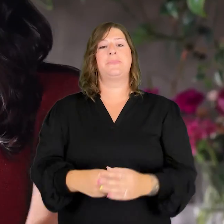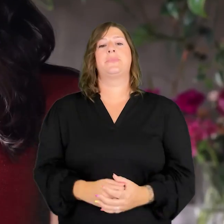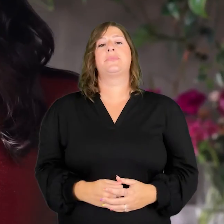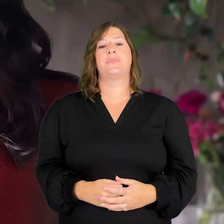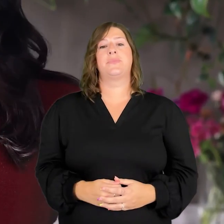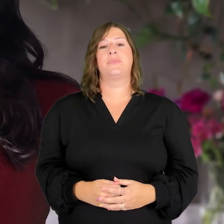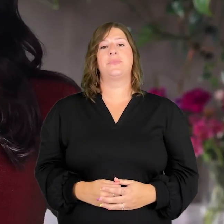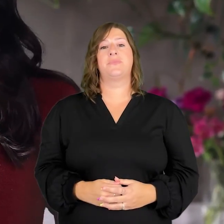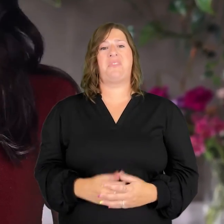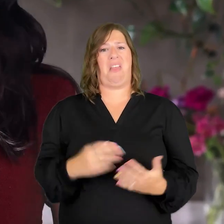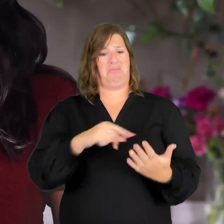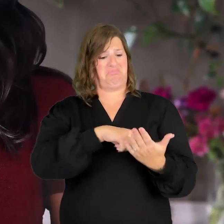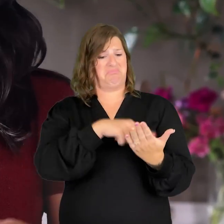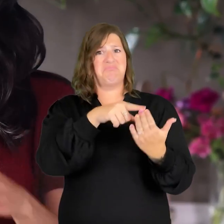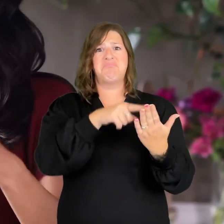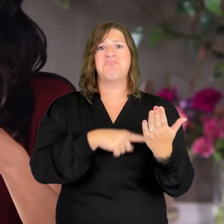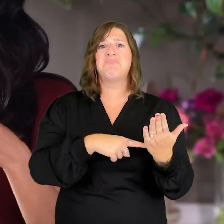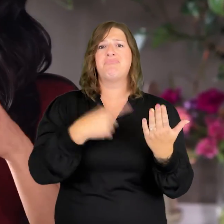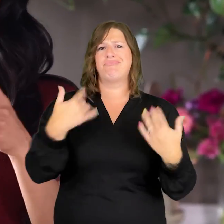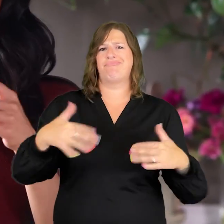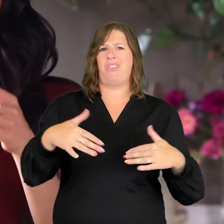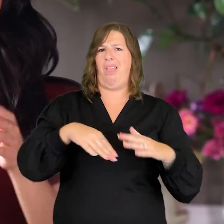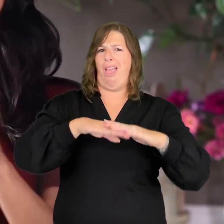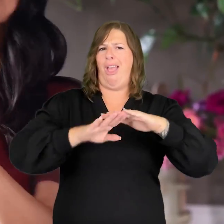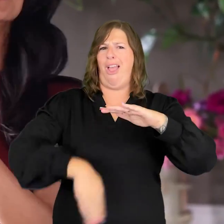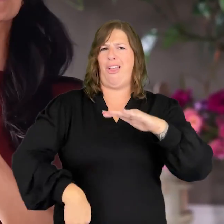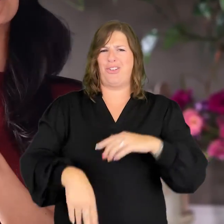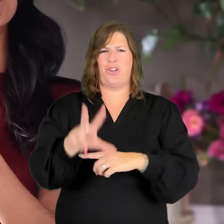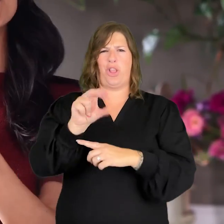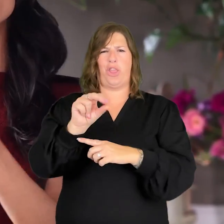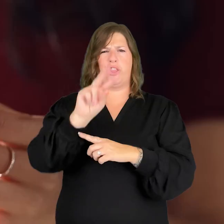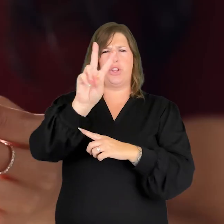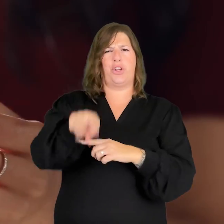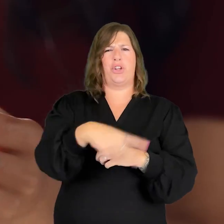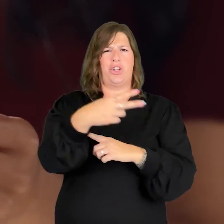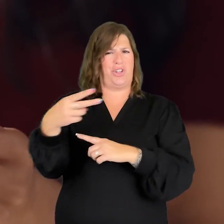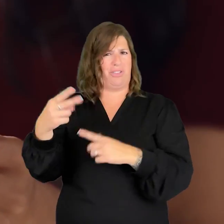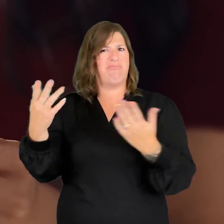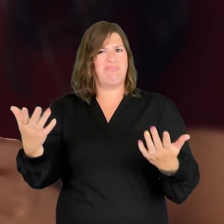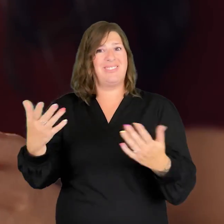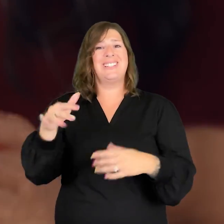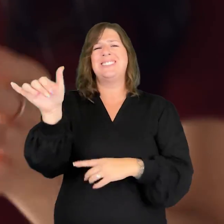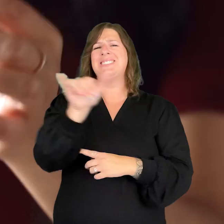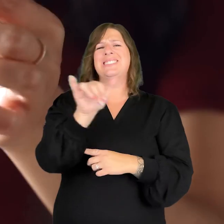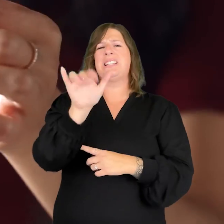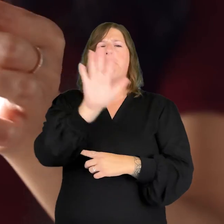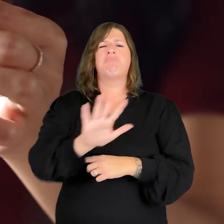And it all turned out to be pretty budget friendly as well. For us, the groceries came out to just under €30,